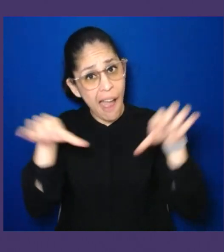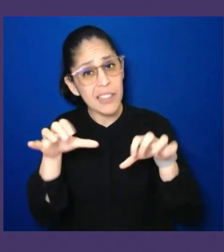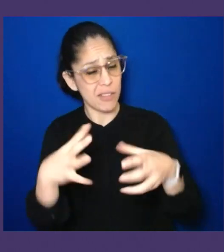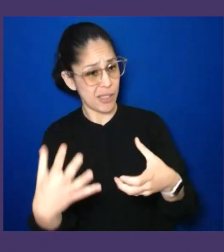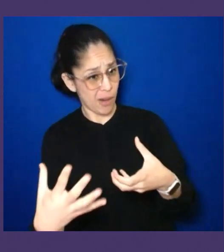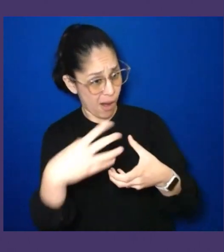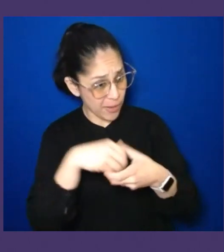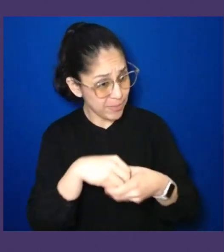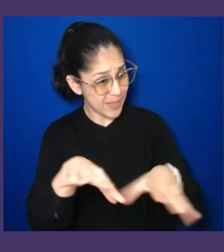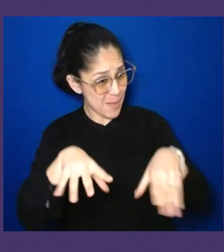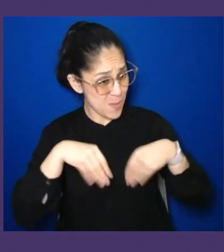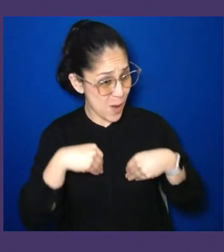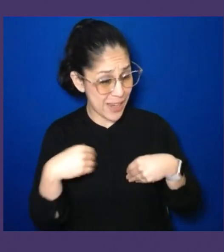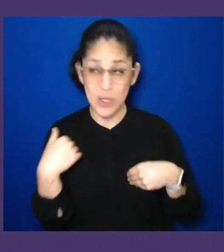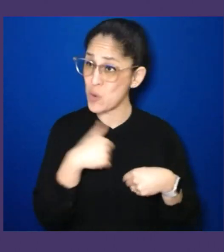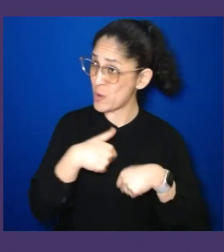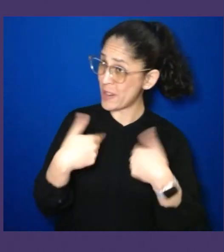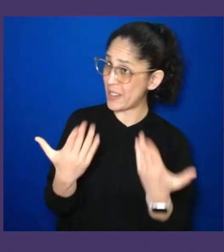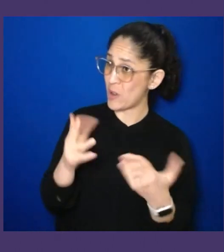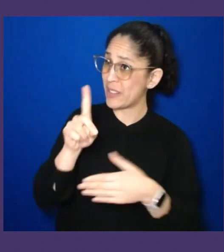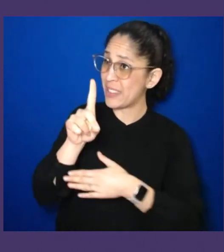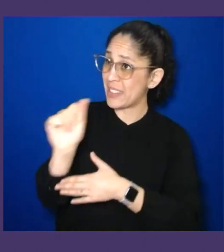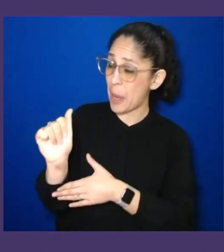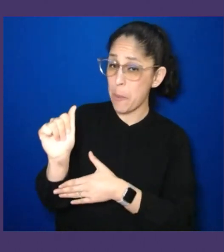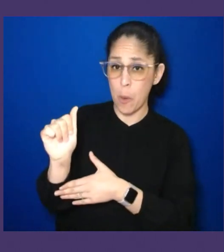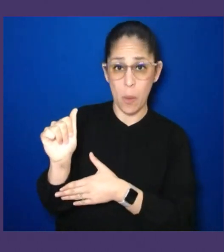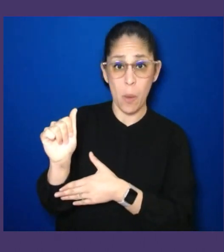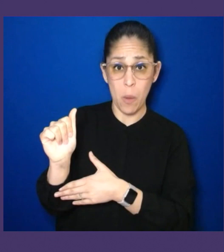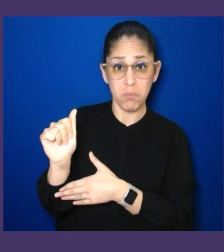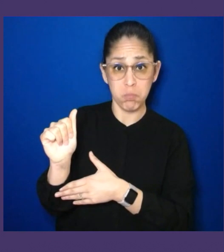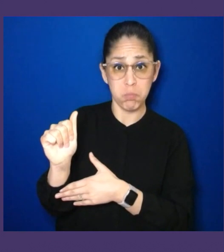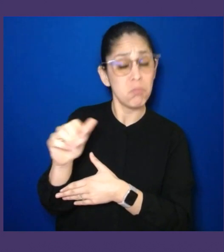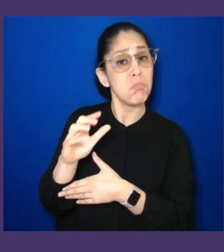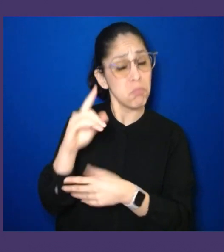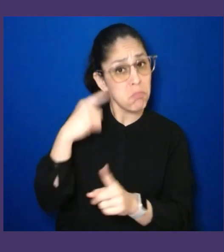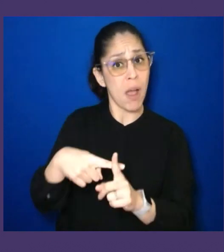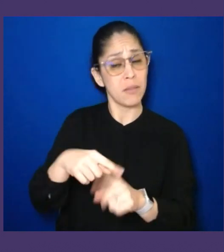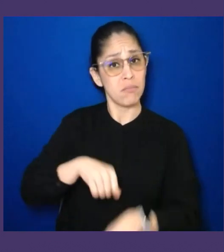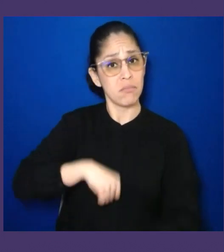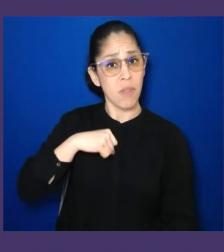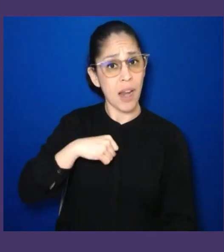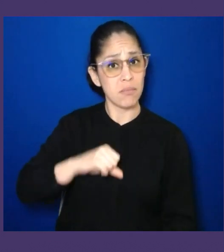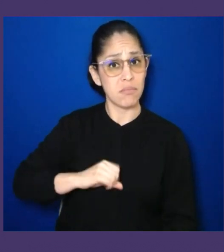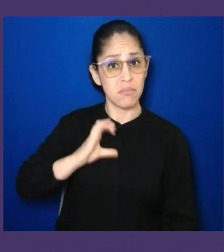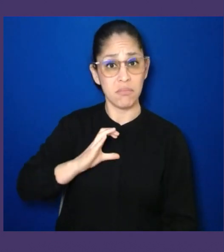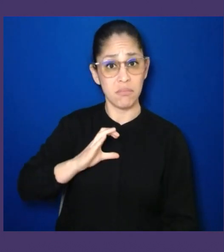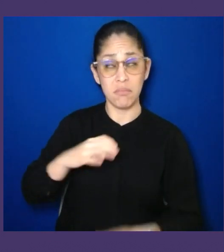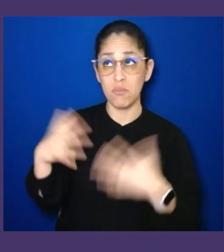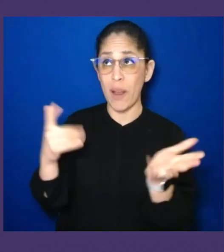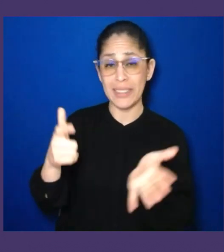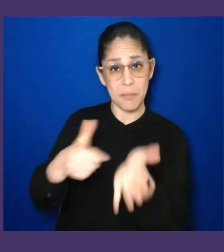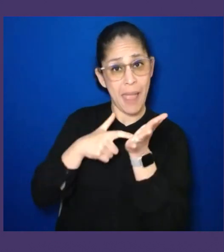we are disabled and we are proud, and we demand our human rights are upheld.